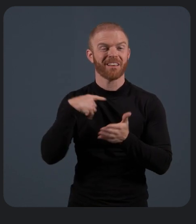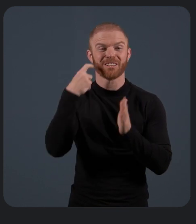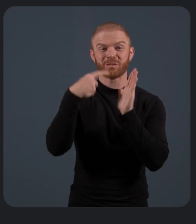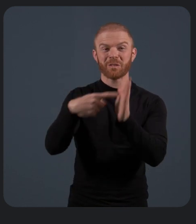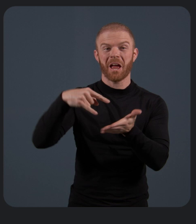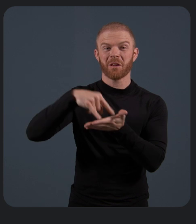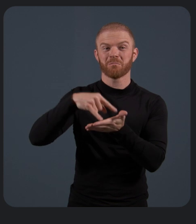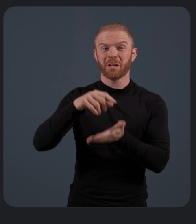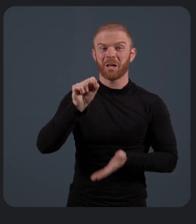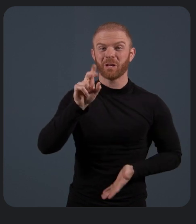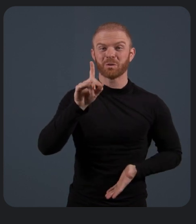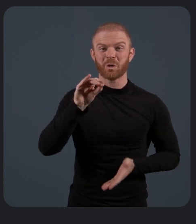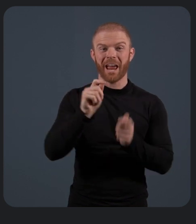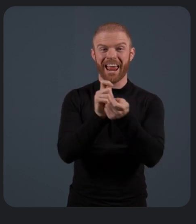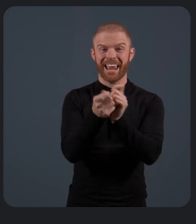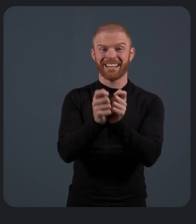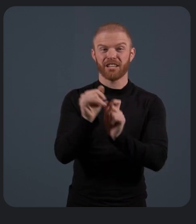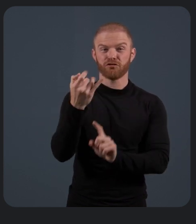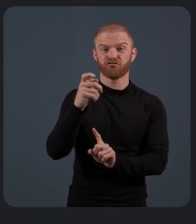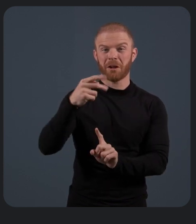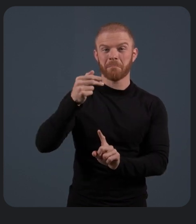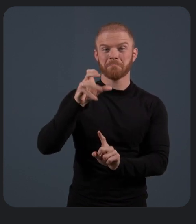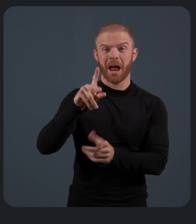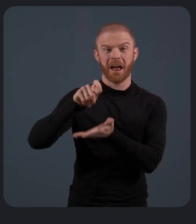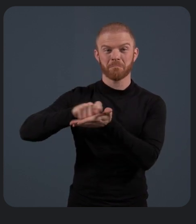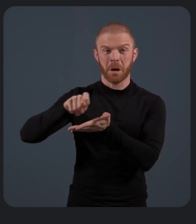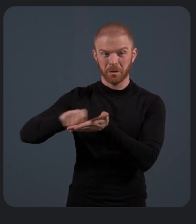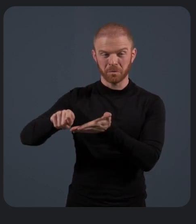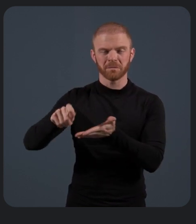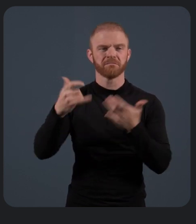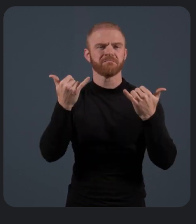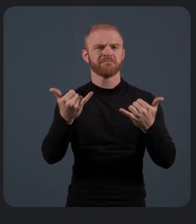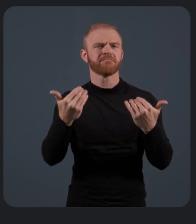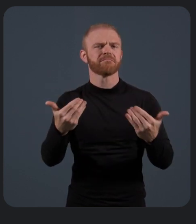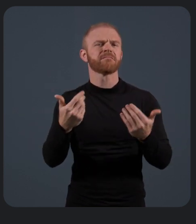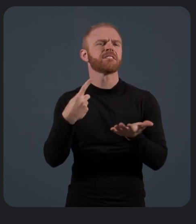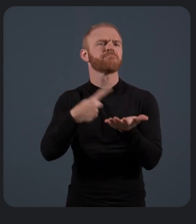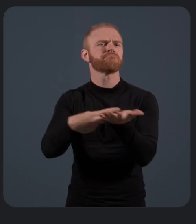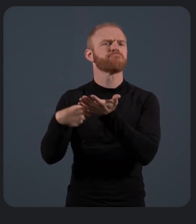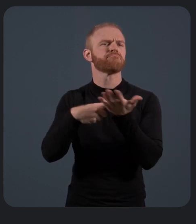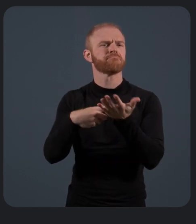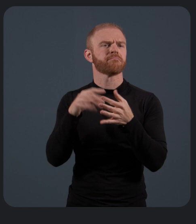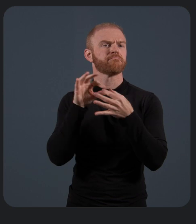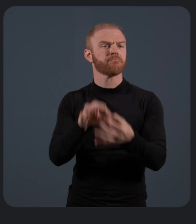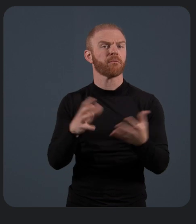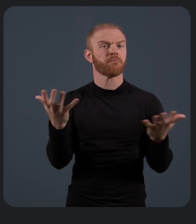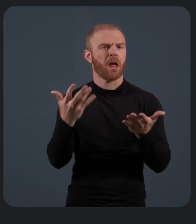I just showed you Android Studio editing Jetpack Compose. Now let's spend some time talking about the latest